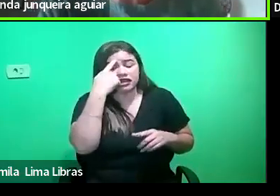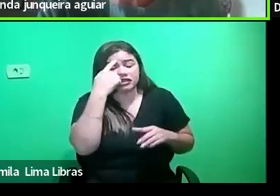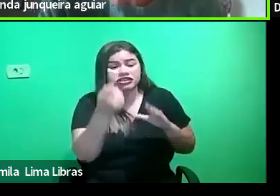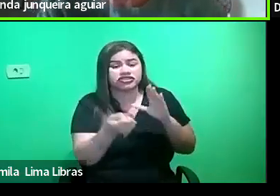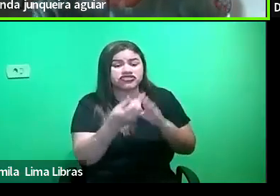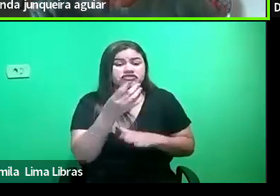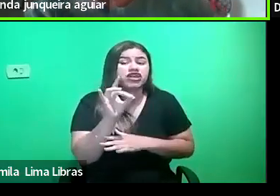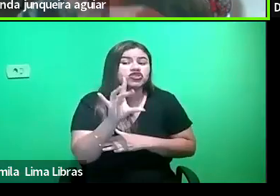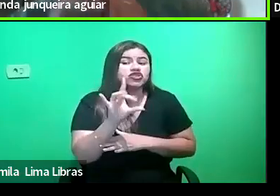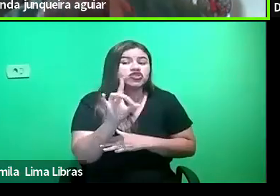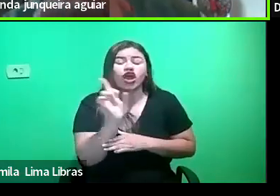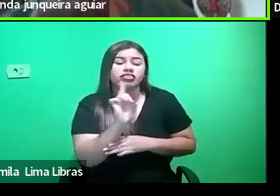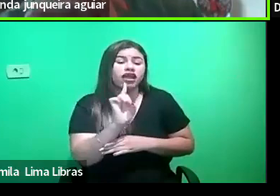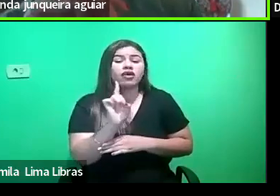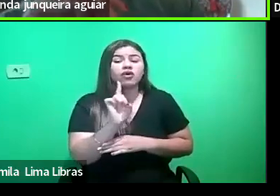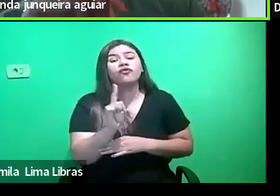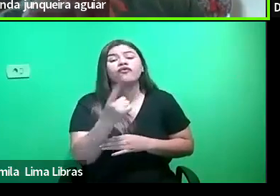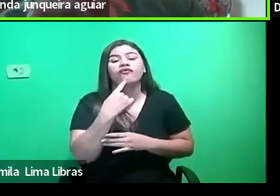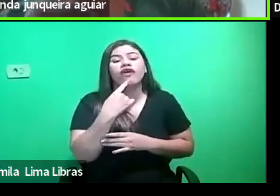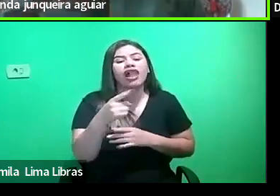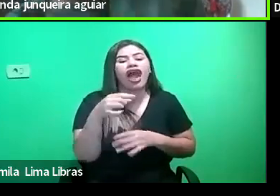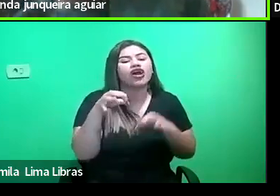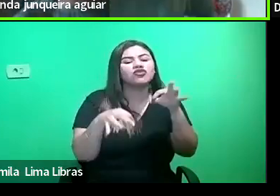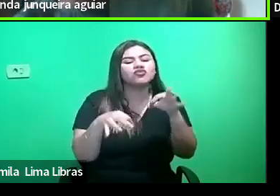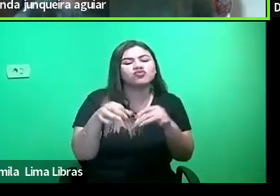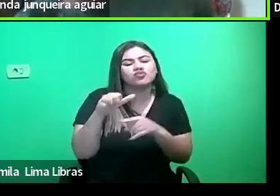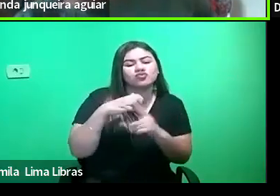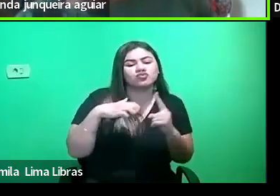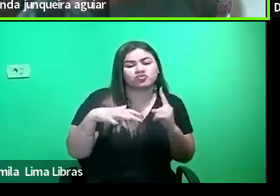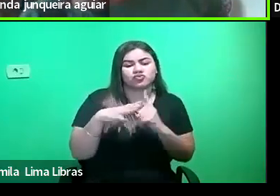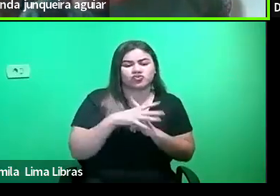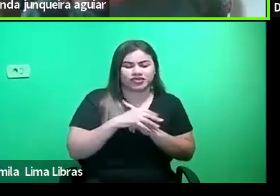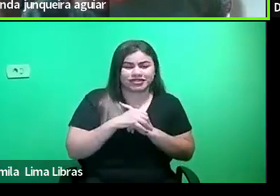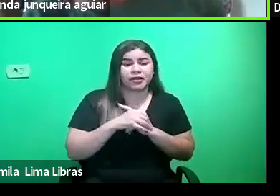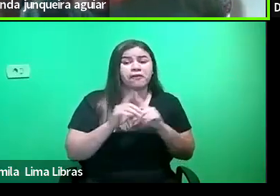Msuashki, *lang*